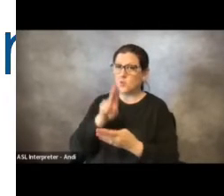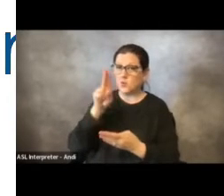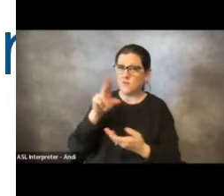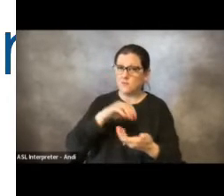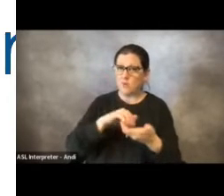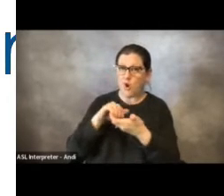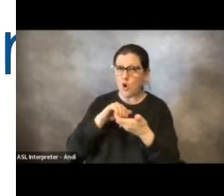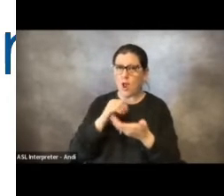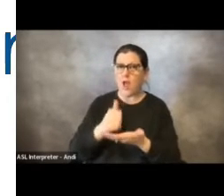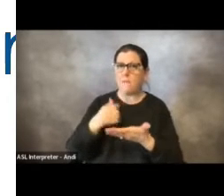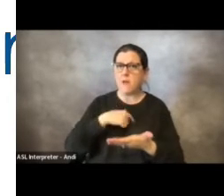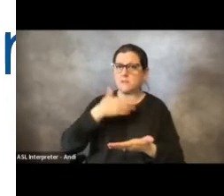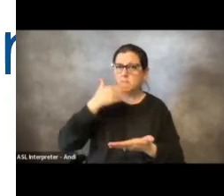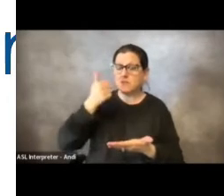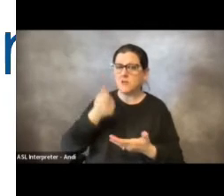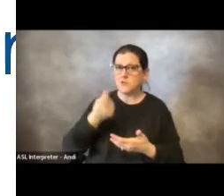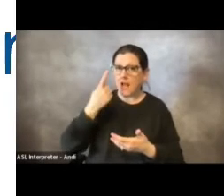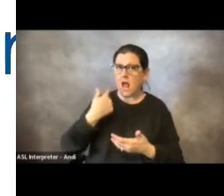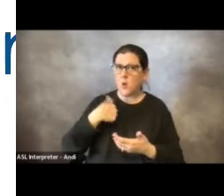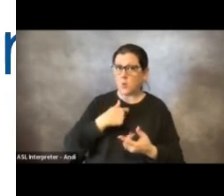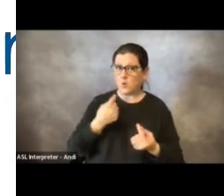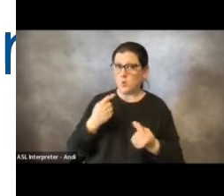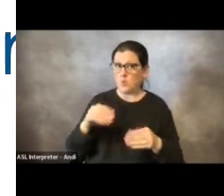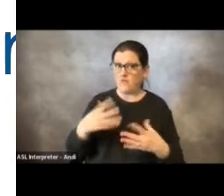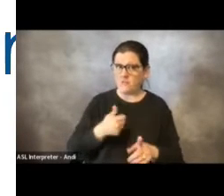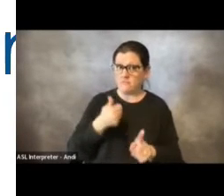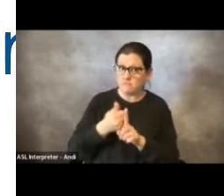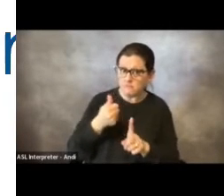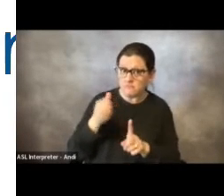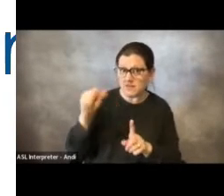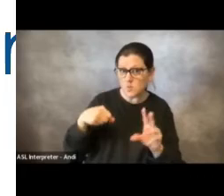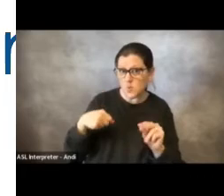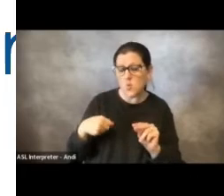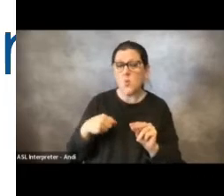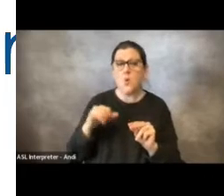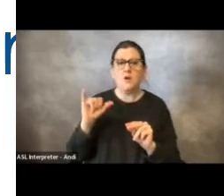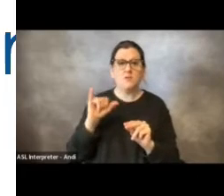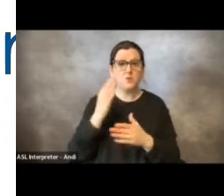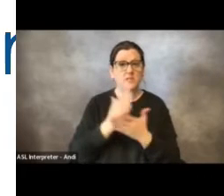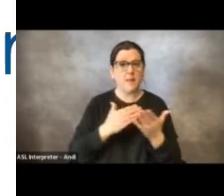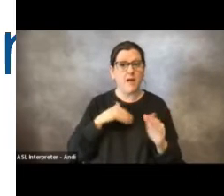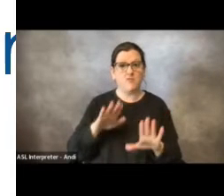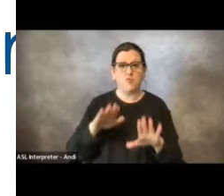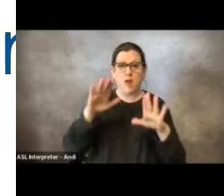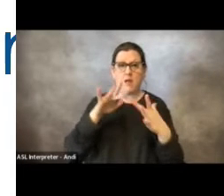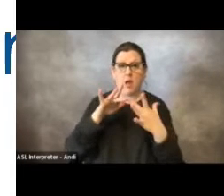understand whether what we're doing is making a difference. But some of these university partners also have great outreach and connections with